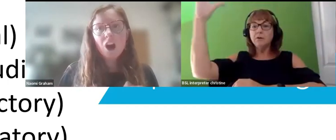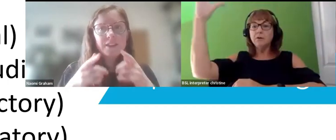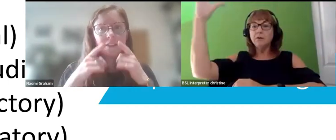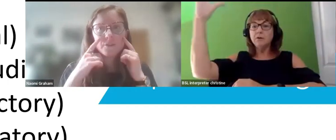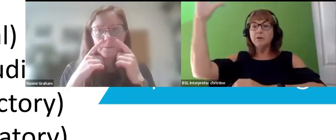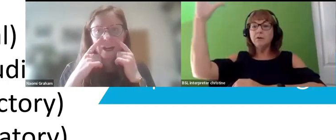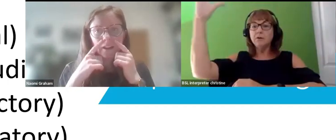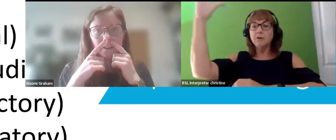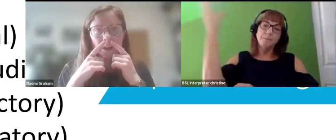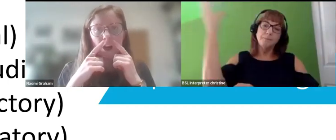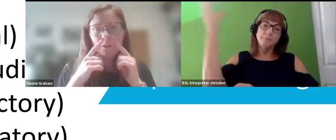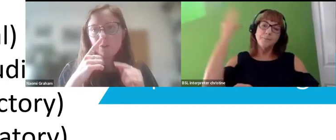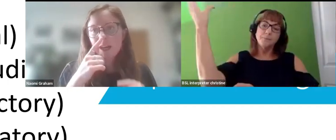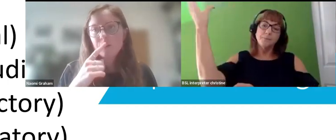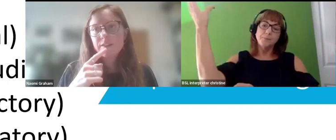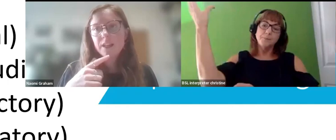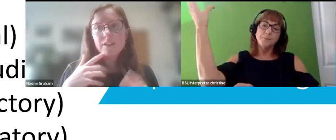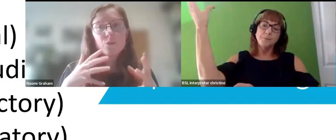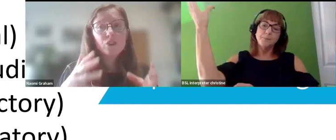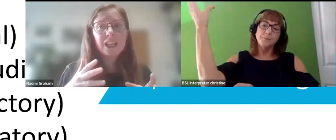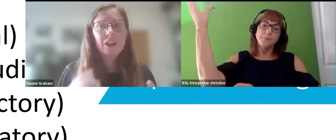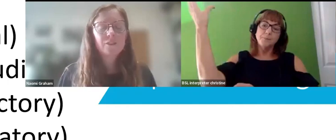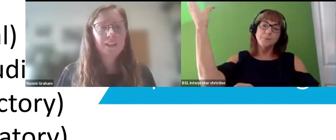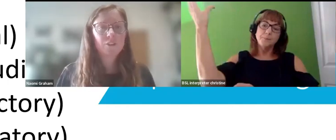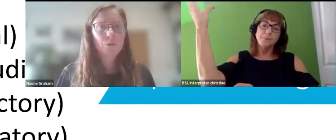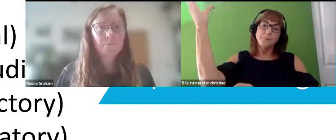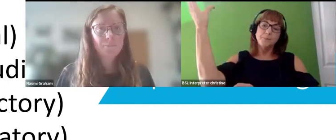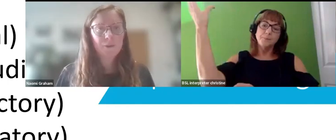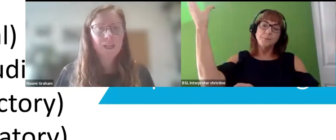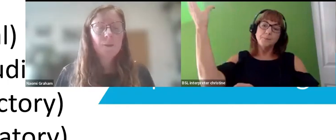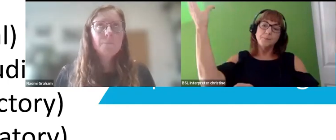Our sense of smell, our olfactory sense, is really closely linked to our memory,